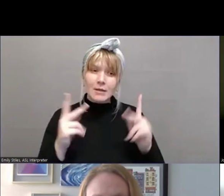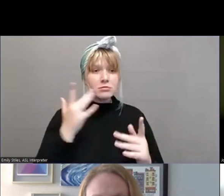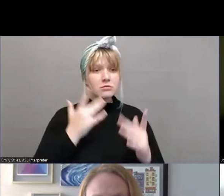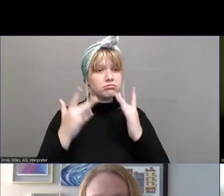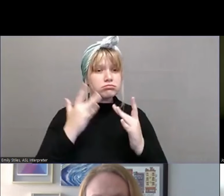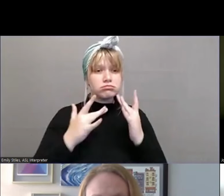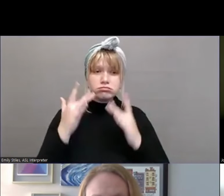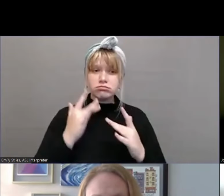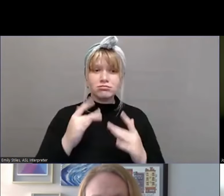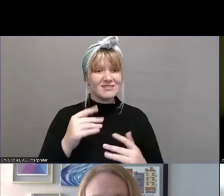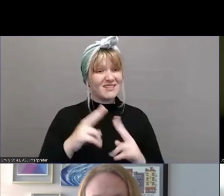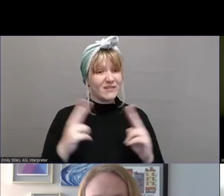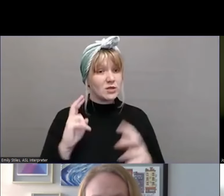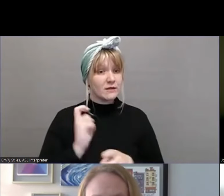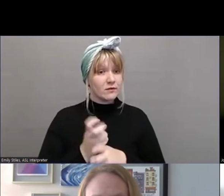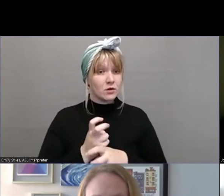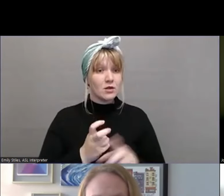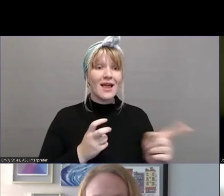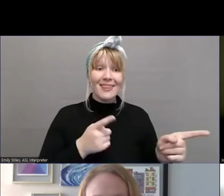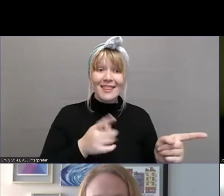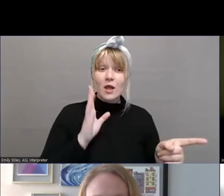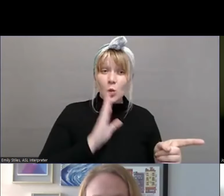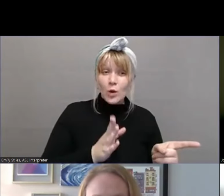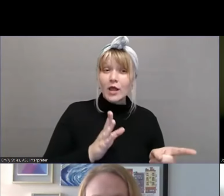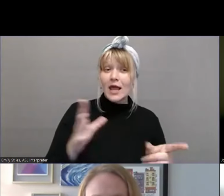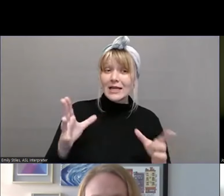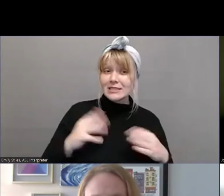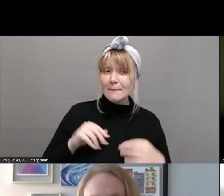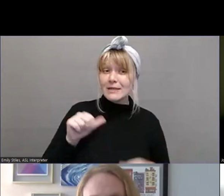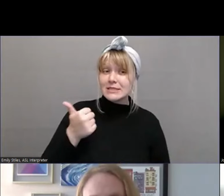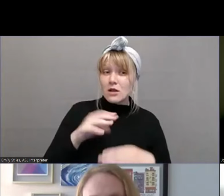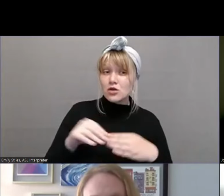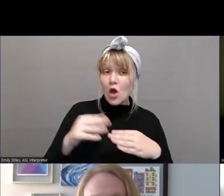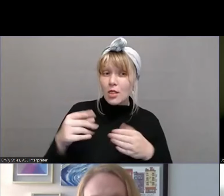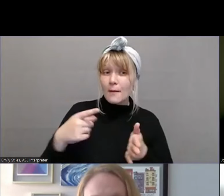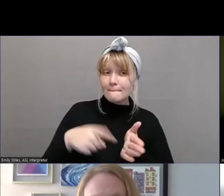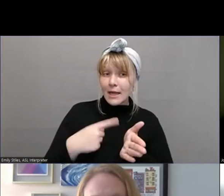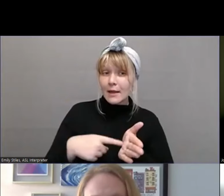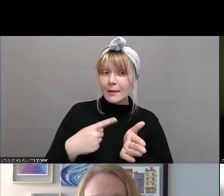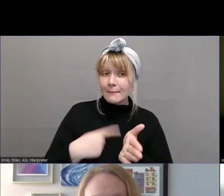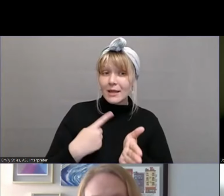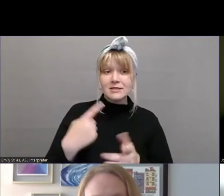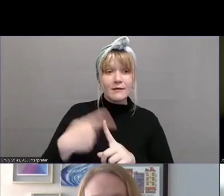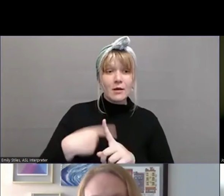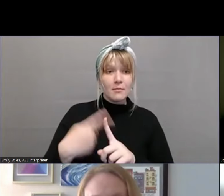When I say that they will go as low as $10 payments a month. They are fantastic.